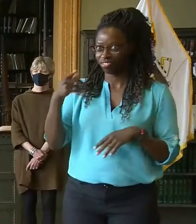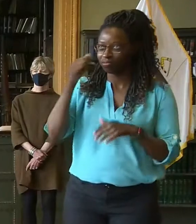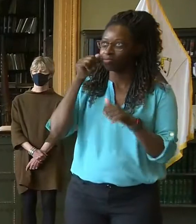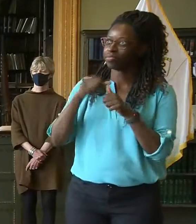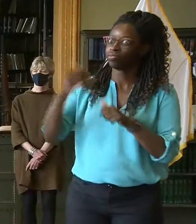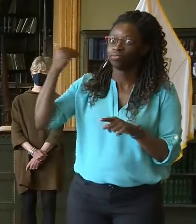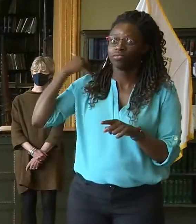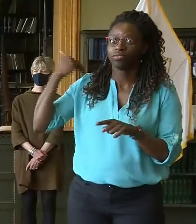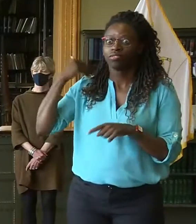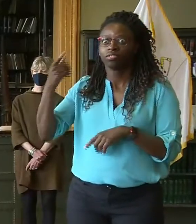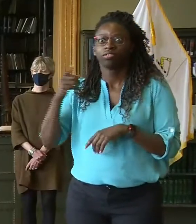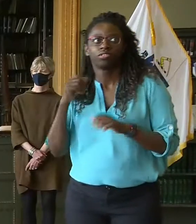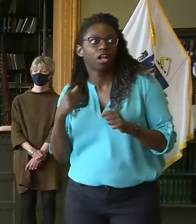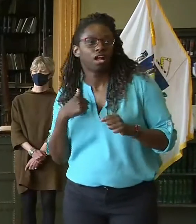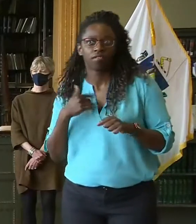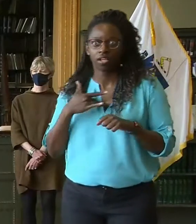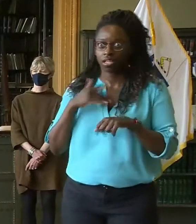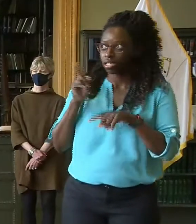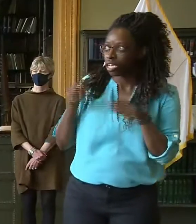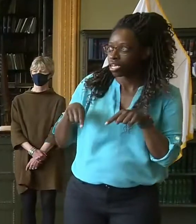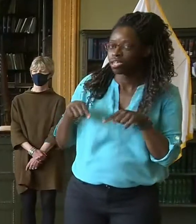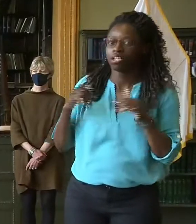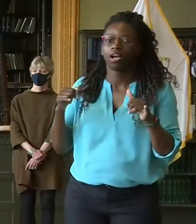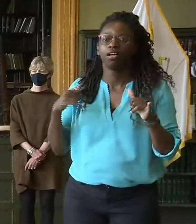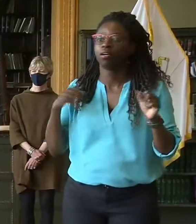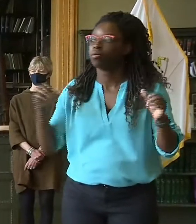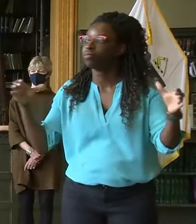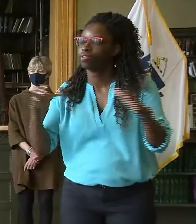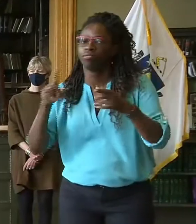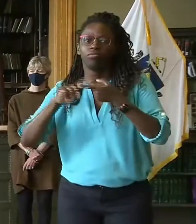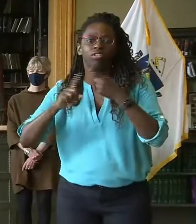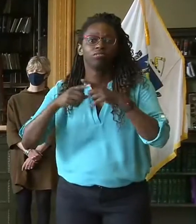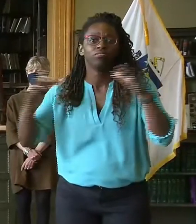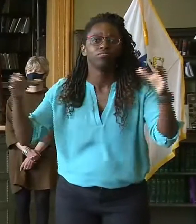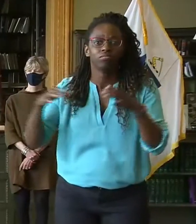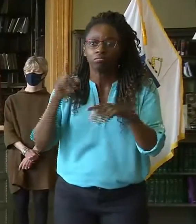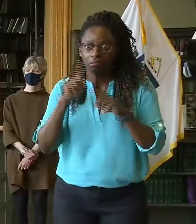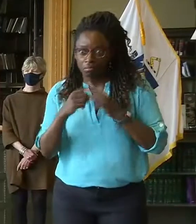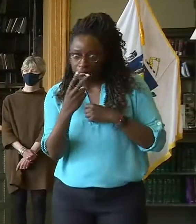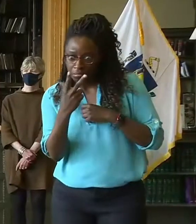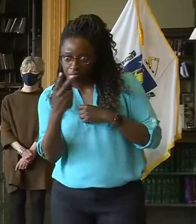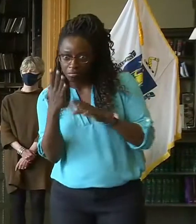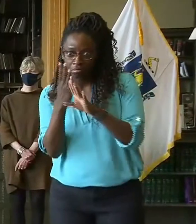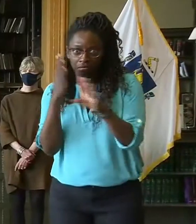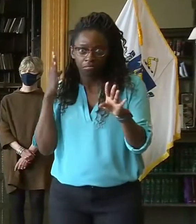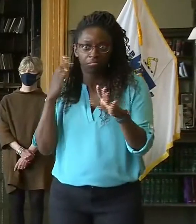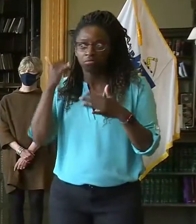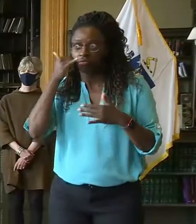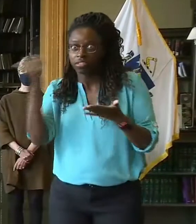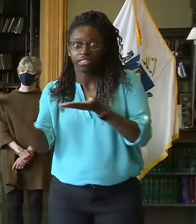PEOPLE OF WHAT IT WAS LIKE AND FAMILY. AND GATHERING